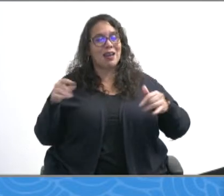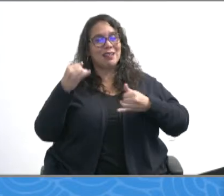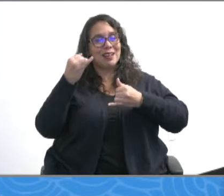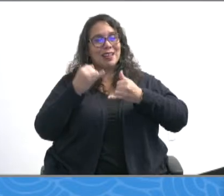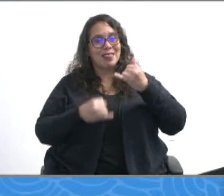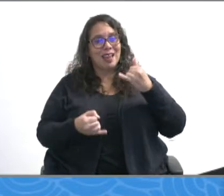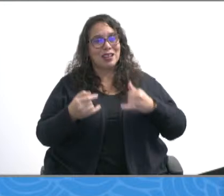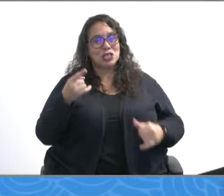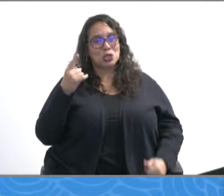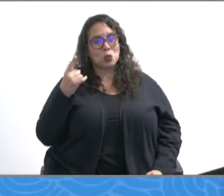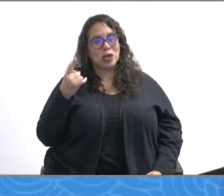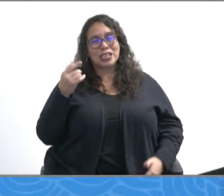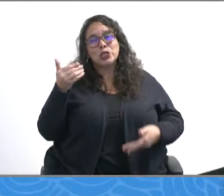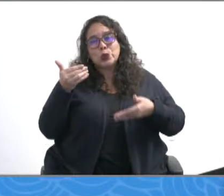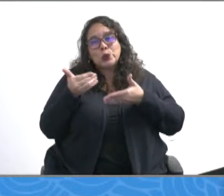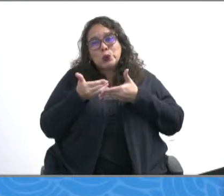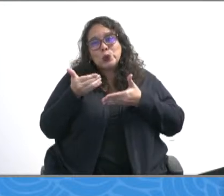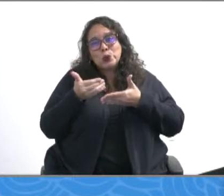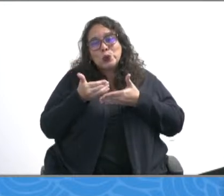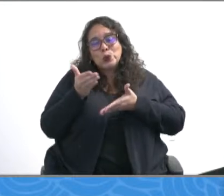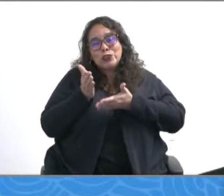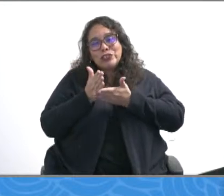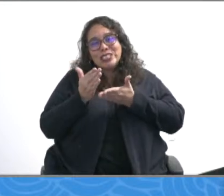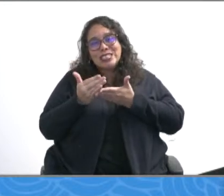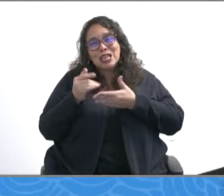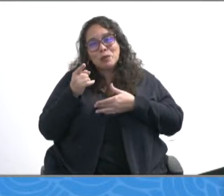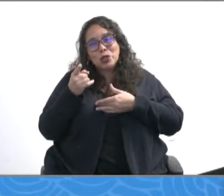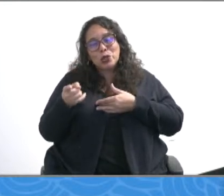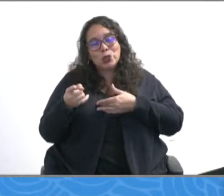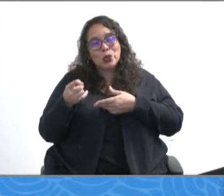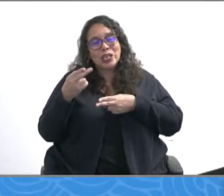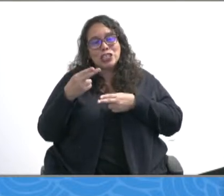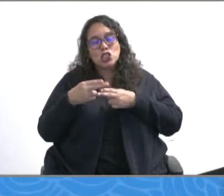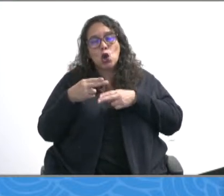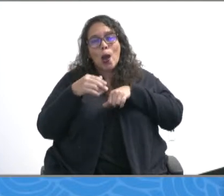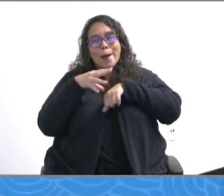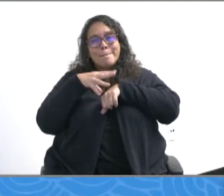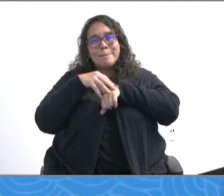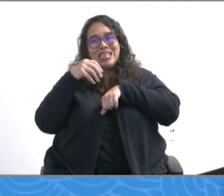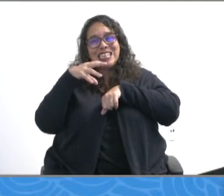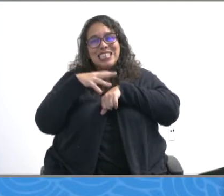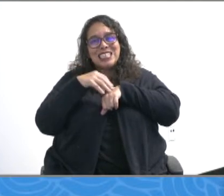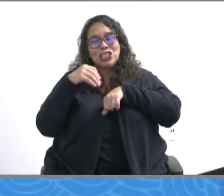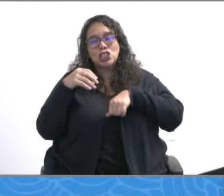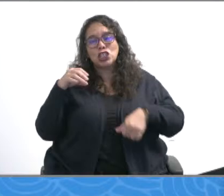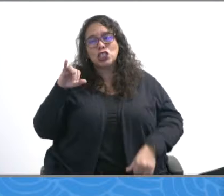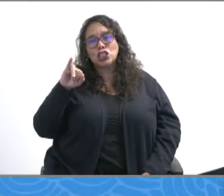may be a little bit new for some of you. That's called Peach Jar, and if you click on that link,